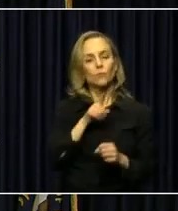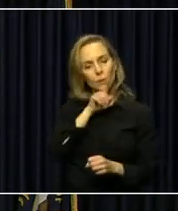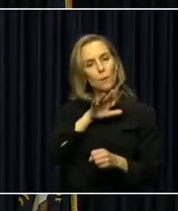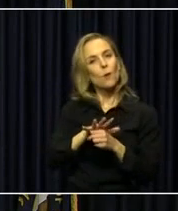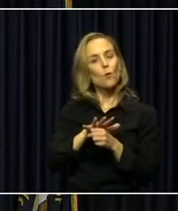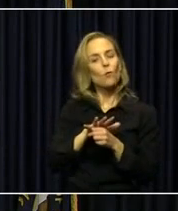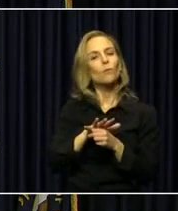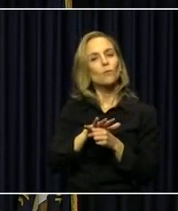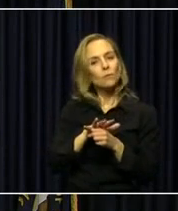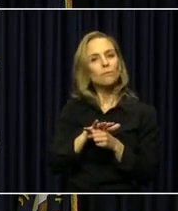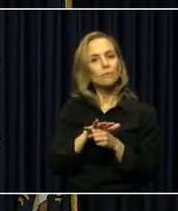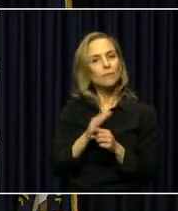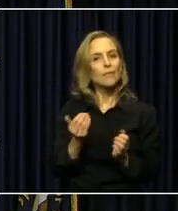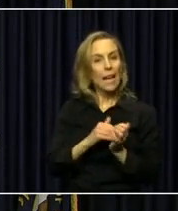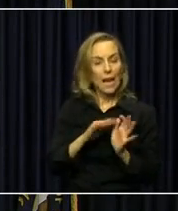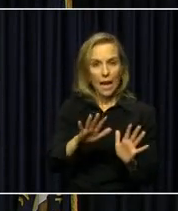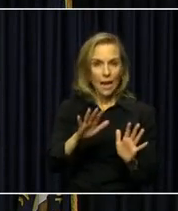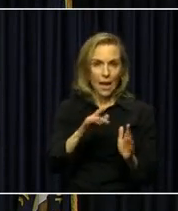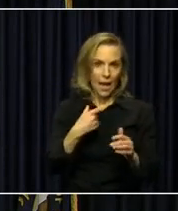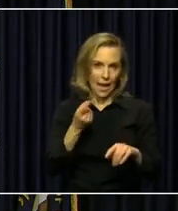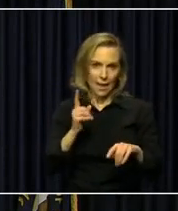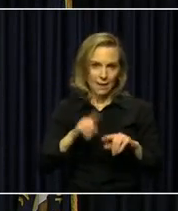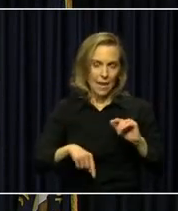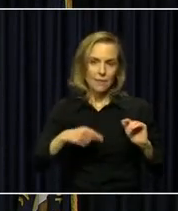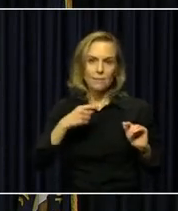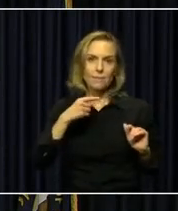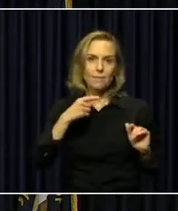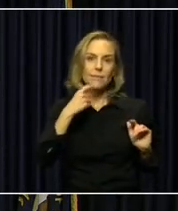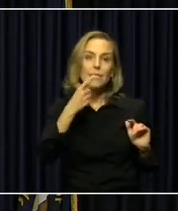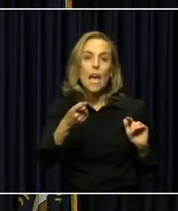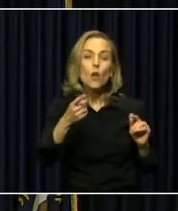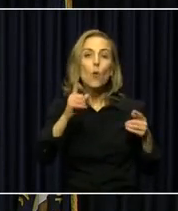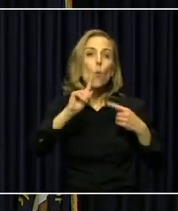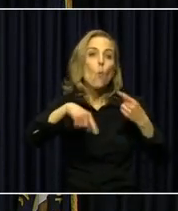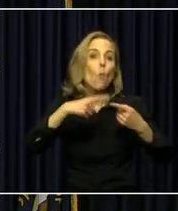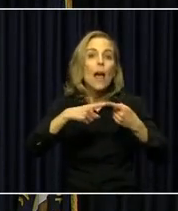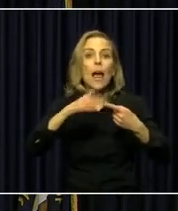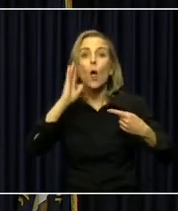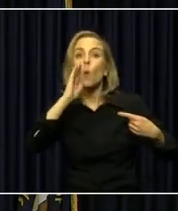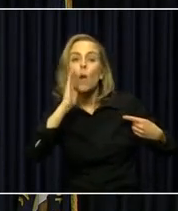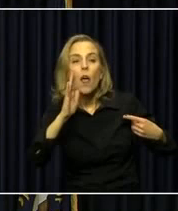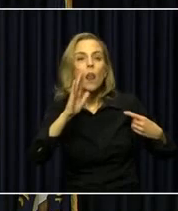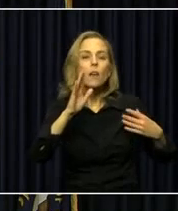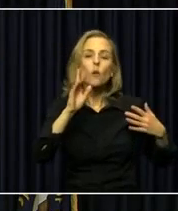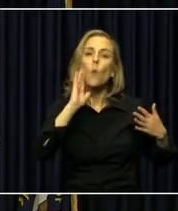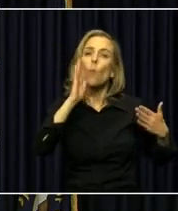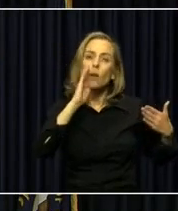TO THEIR LEADERS, BUT TO WHOM MUCH IS GIVEN MUCH IS REQUIRED. I WANT YOU TO UNDER I UNDERSTAND